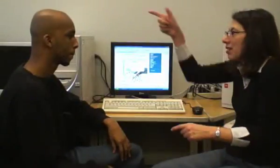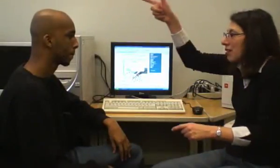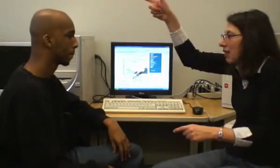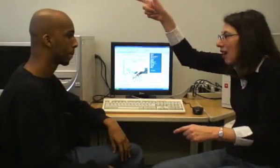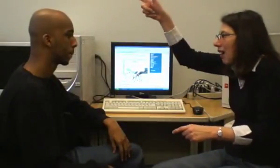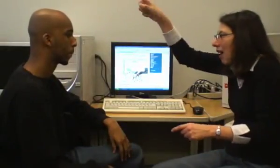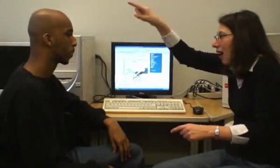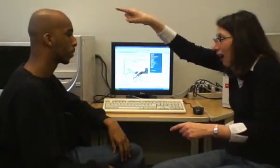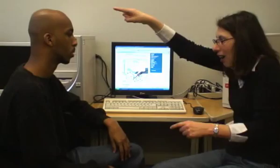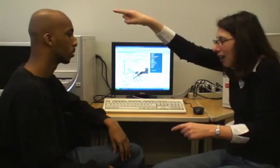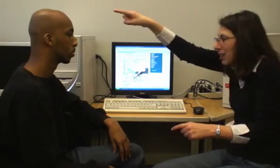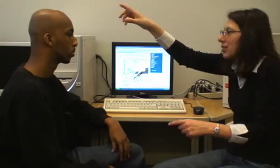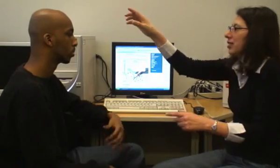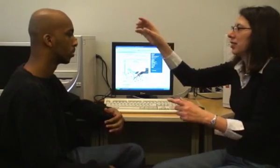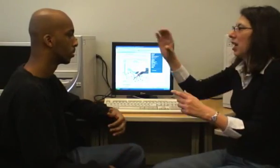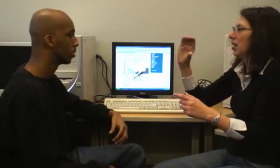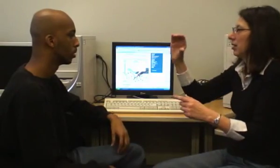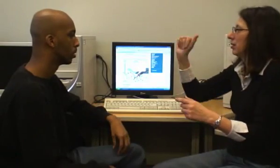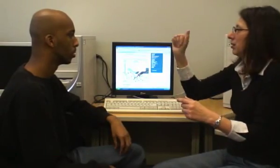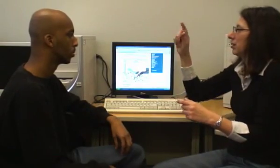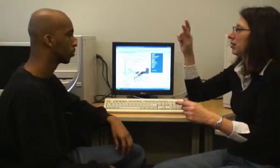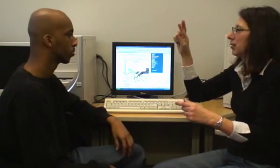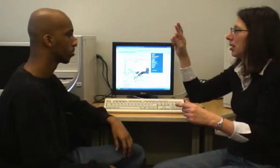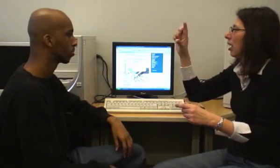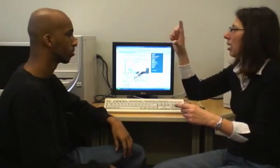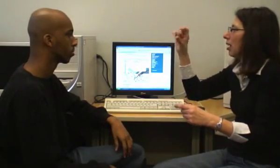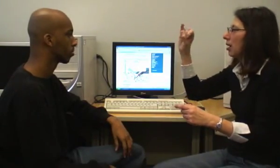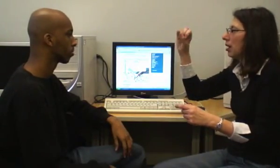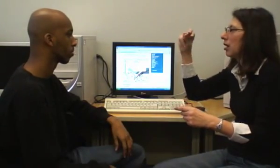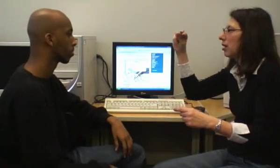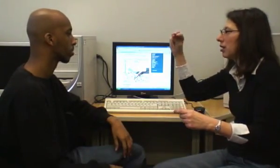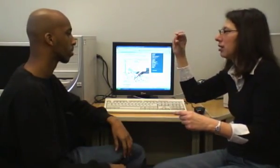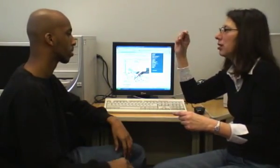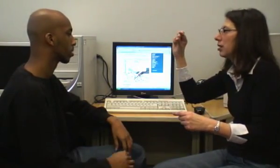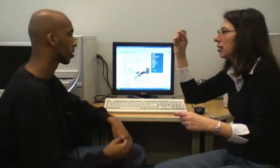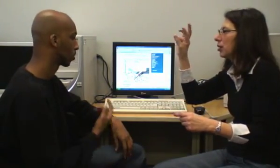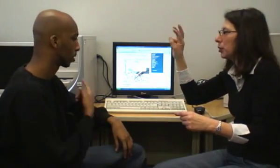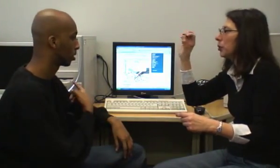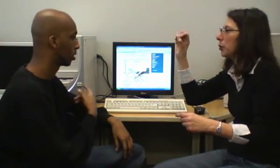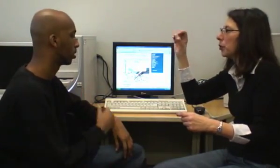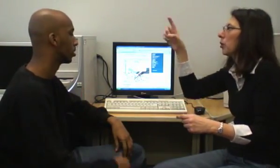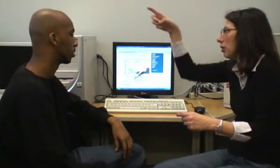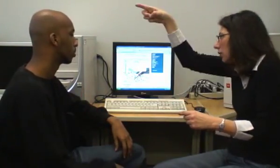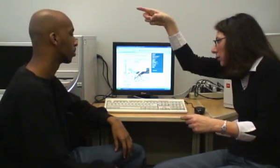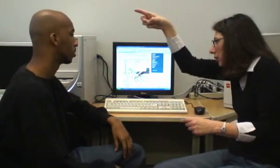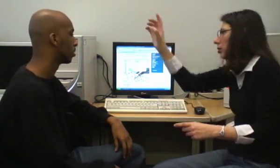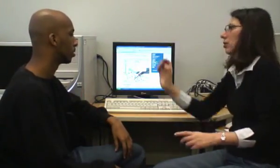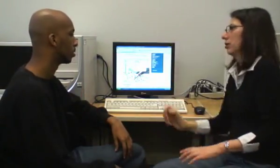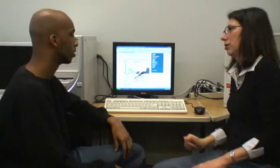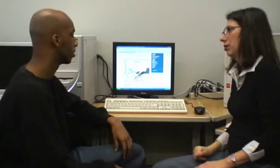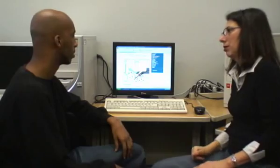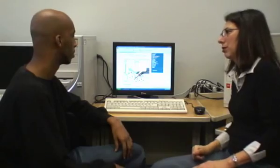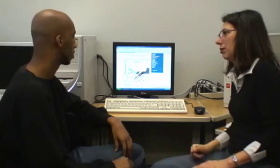Here is Carlingwood. It is just over there.